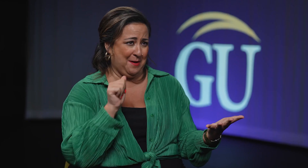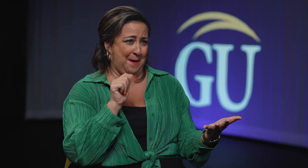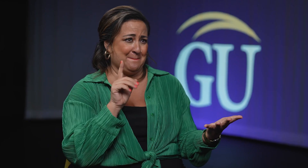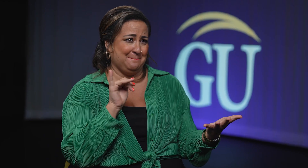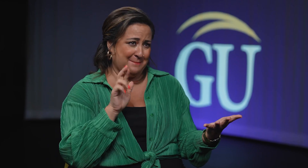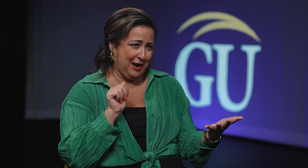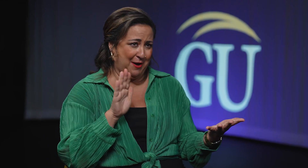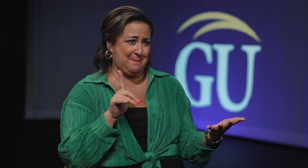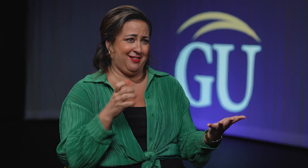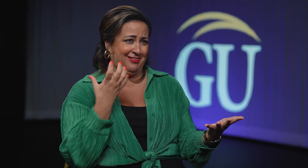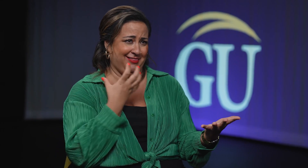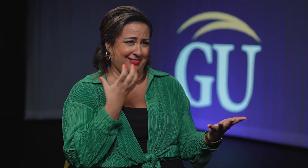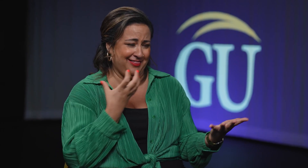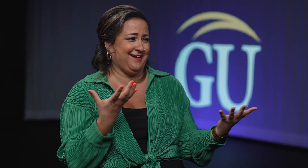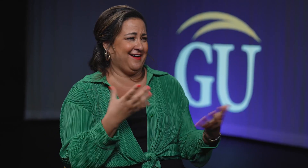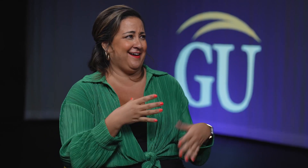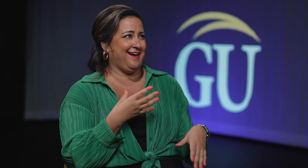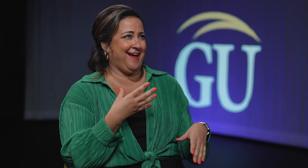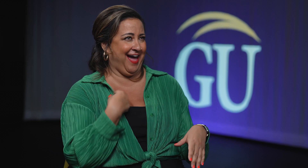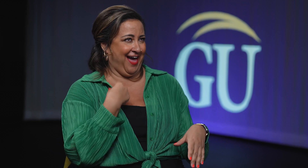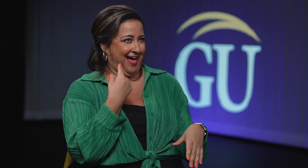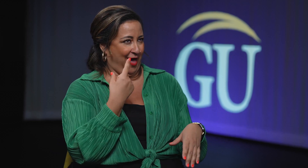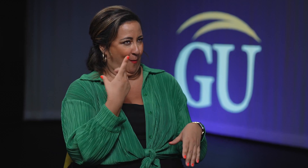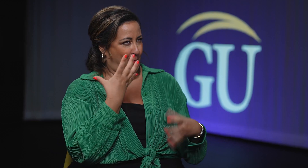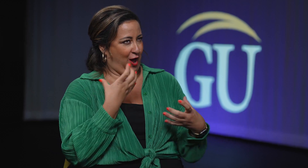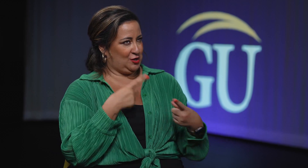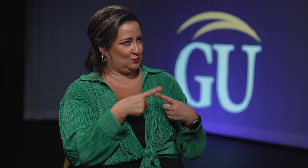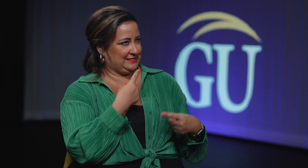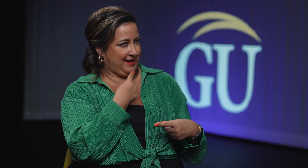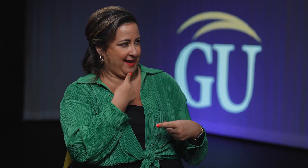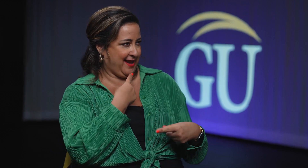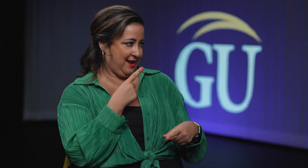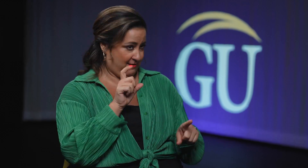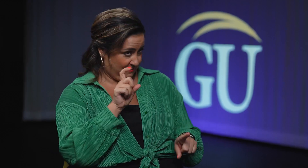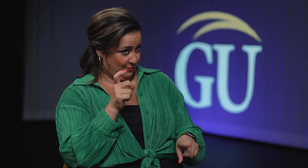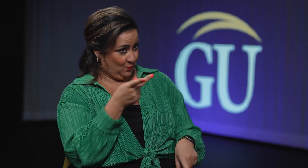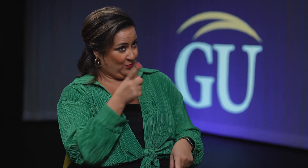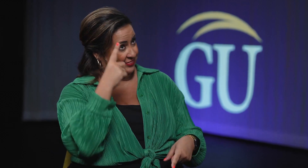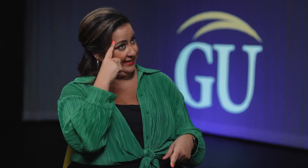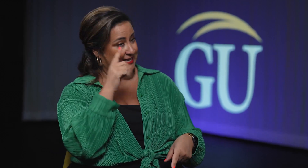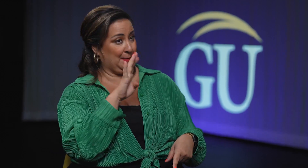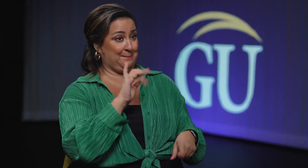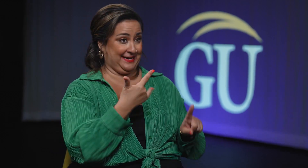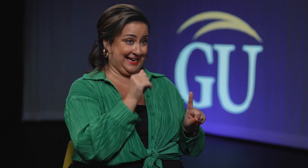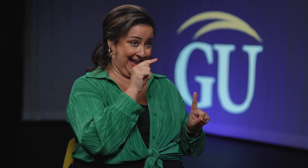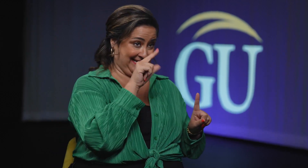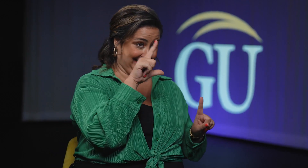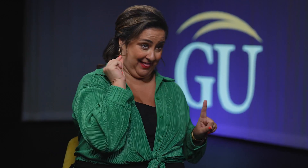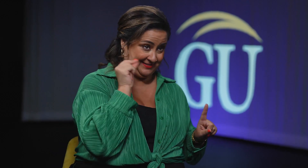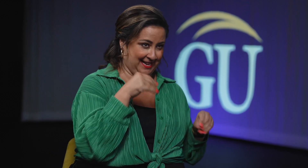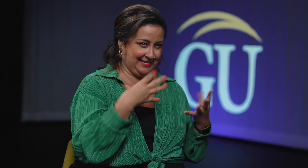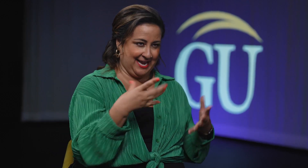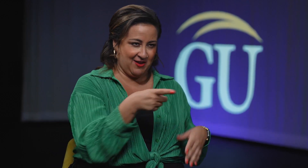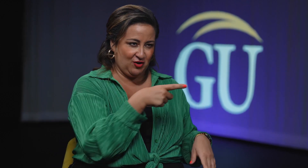It's admirable! I want to ask, do you think being at Gallaudet gave you